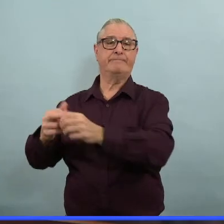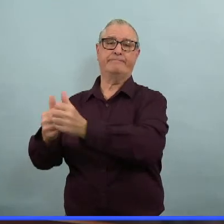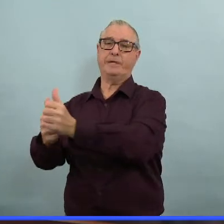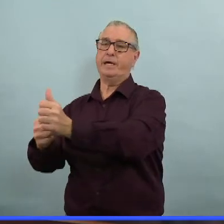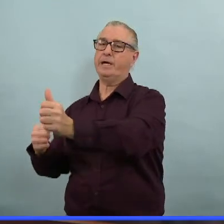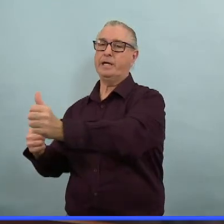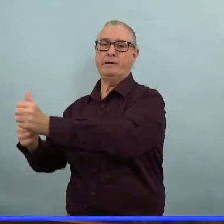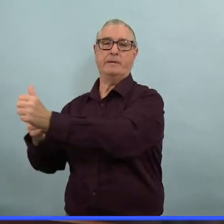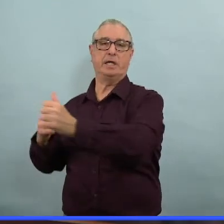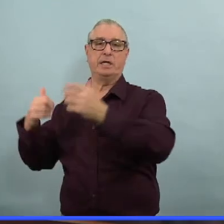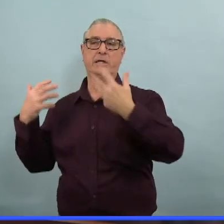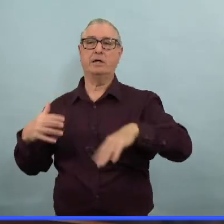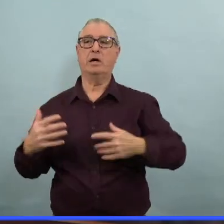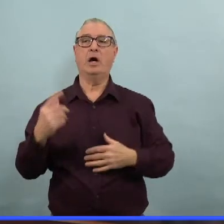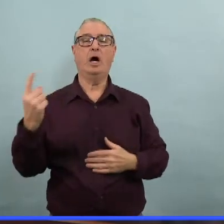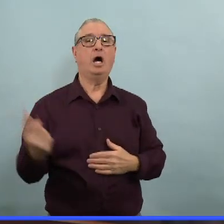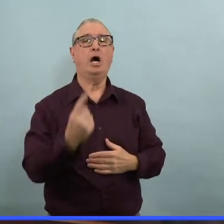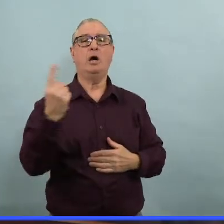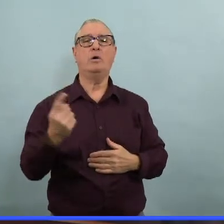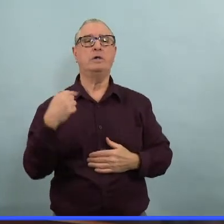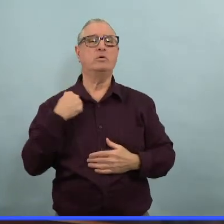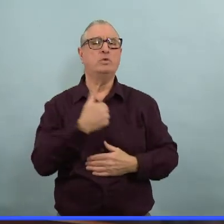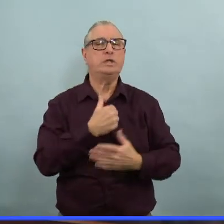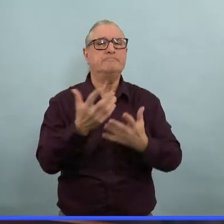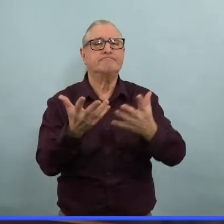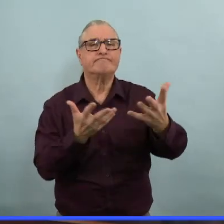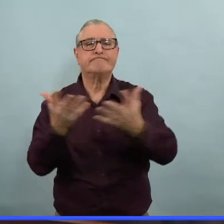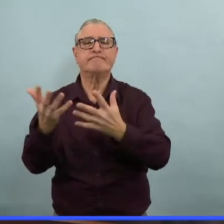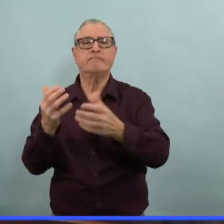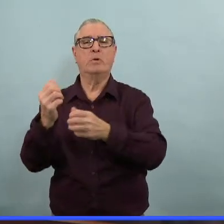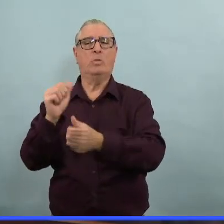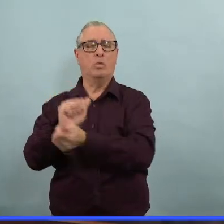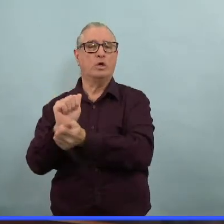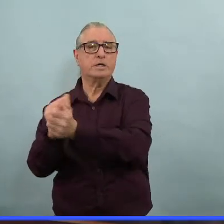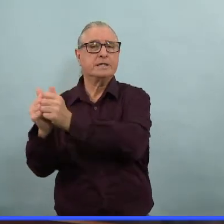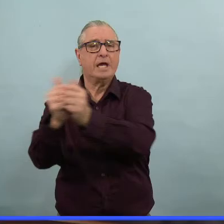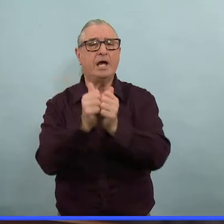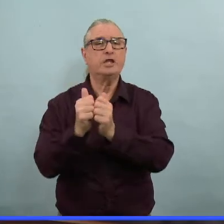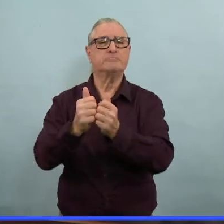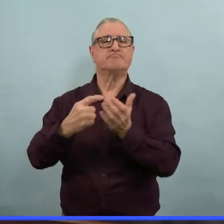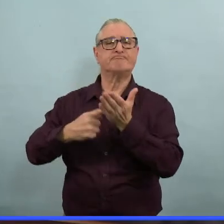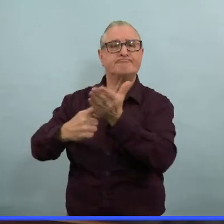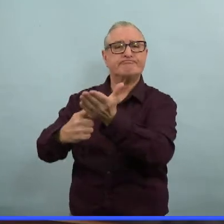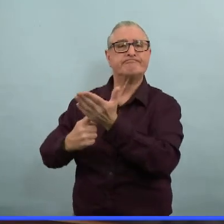top of mind for manitobans so there will be more investments that will be made over over